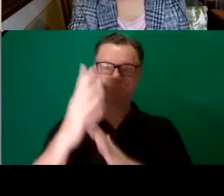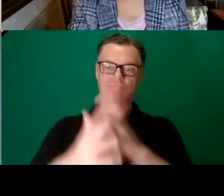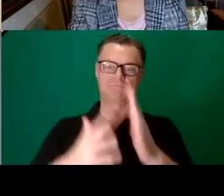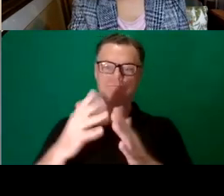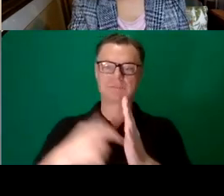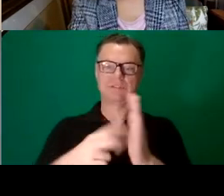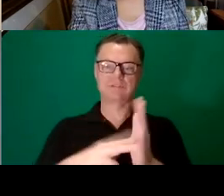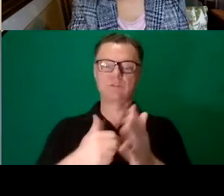television.